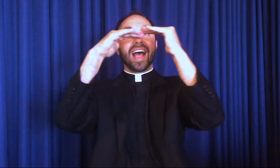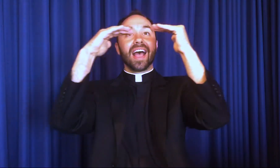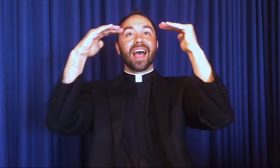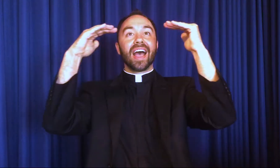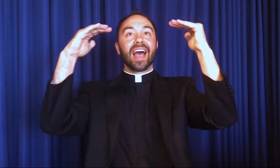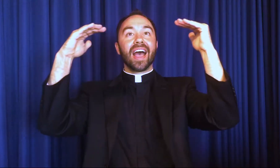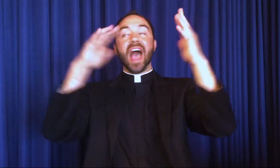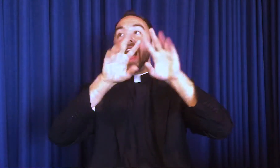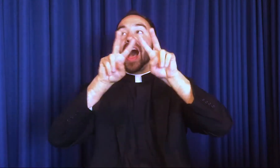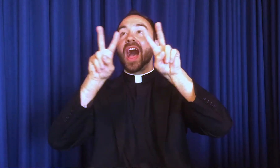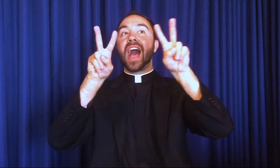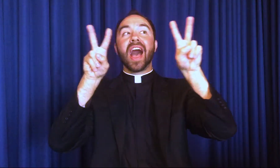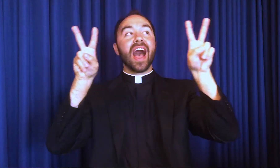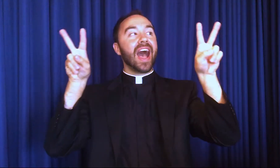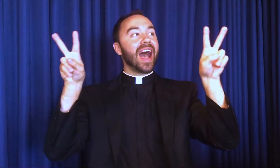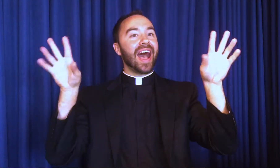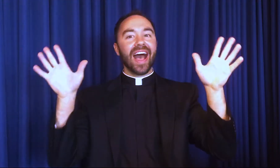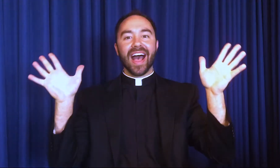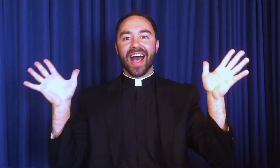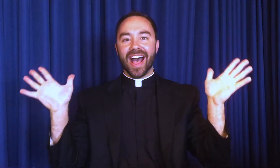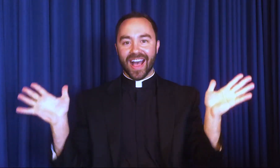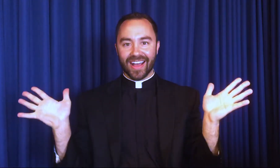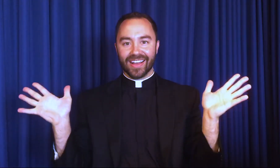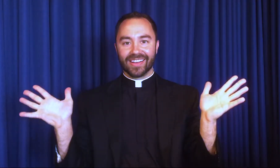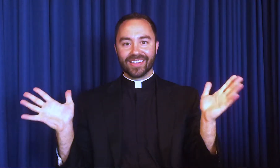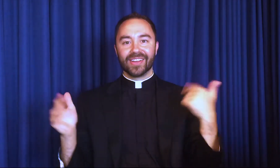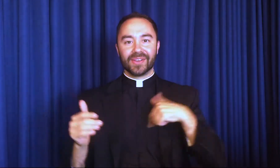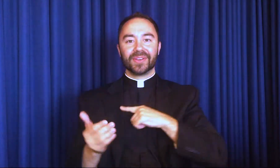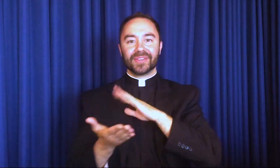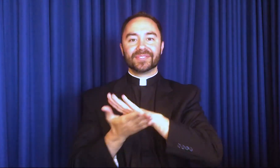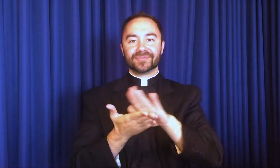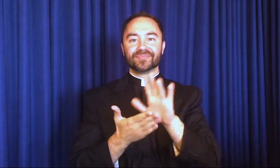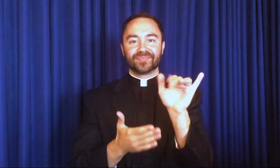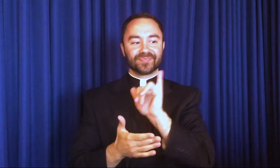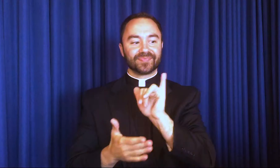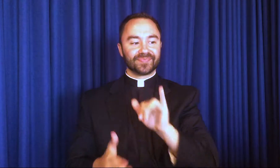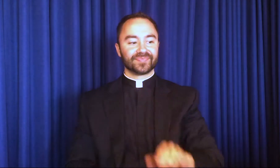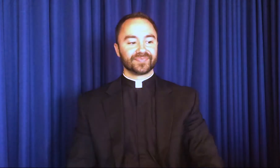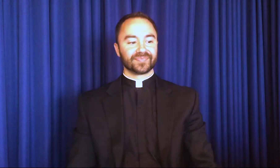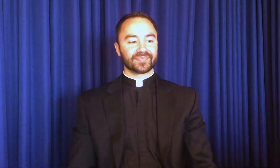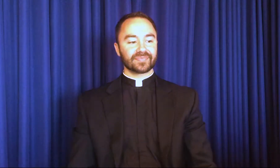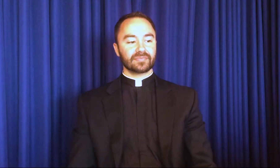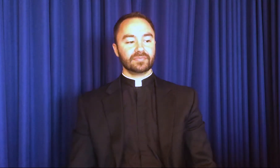the end God's work is completed in us and we see ourselves among the community